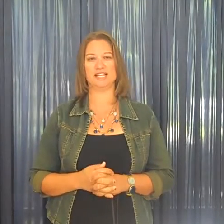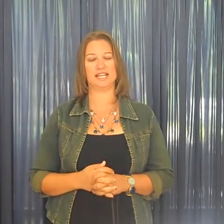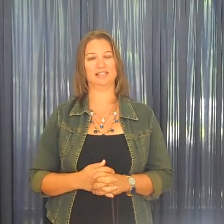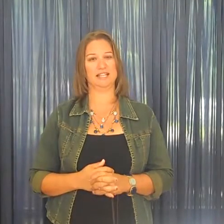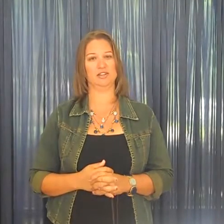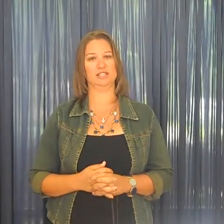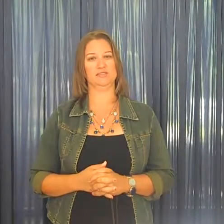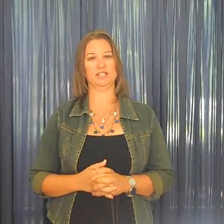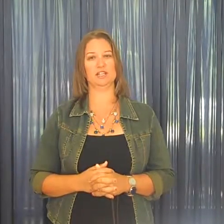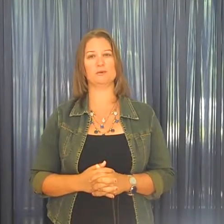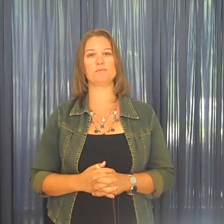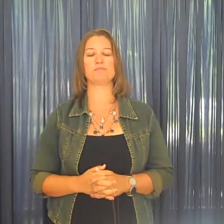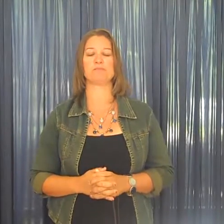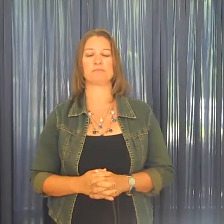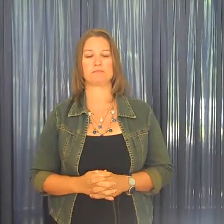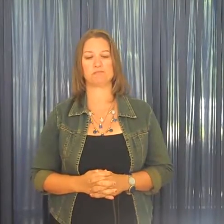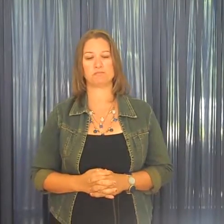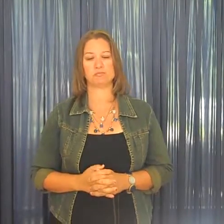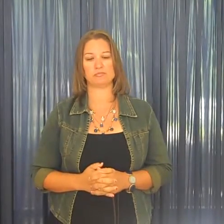review that again later in the video.